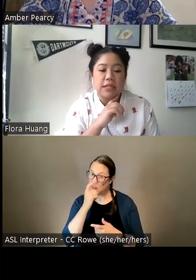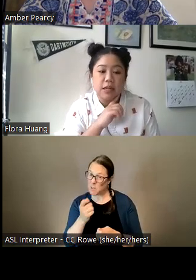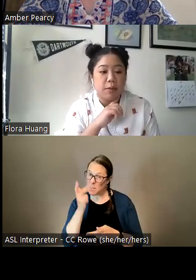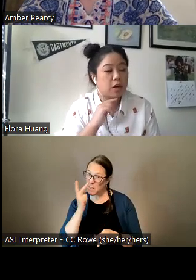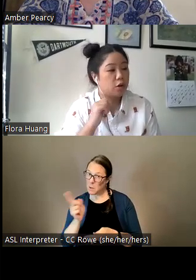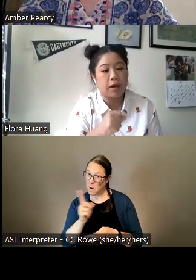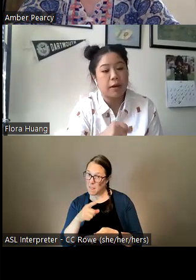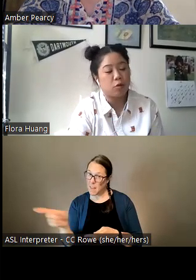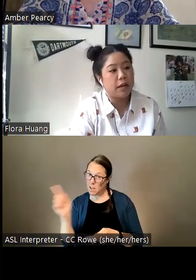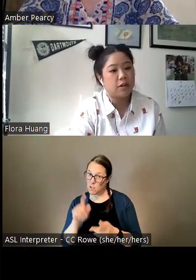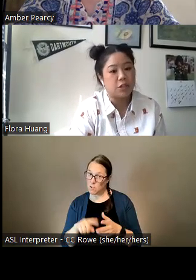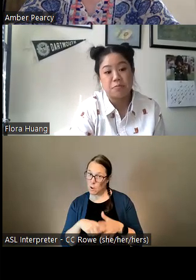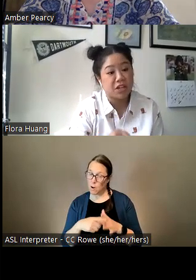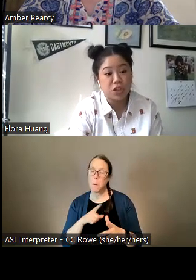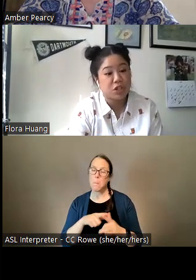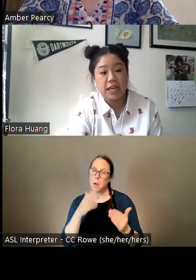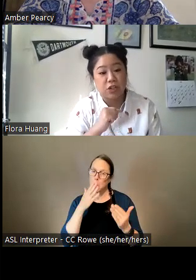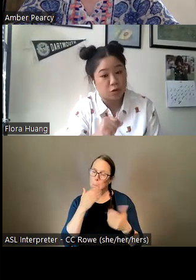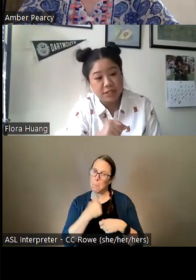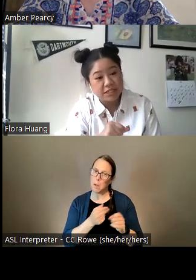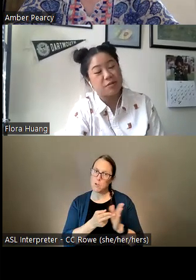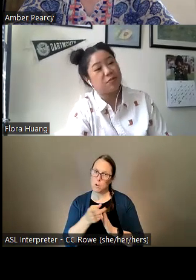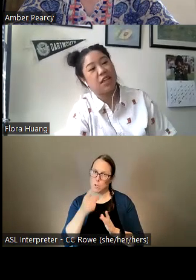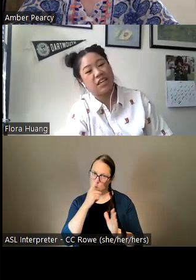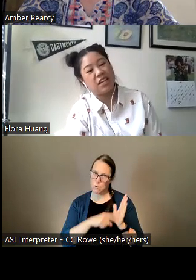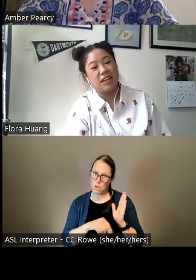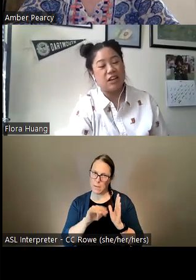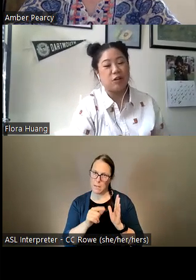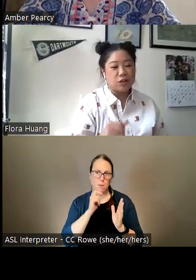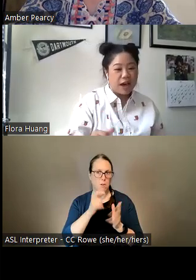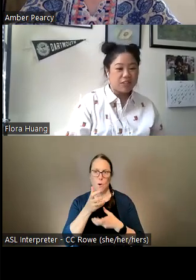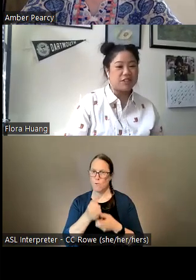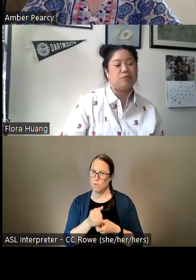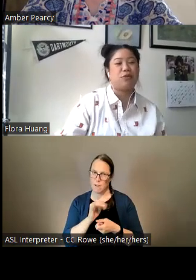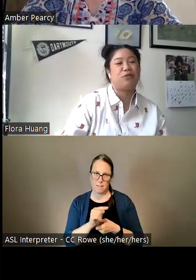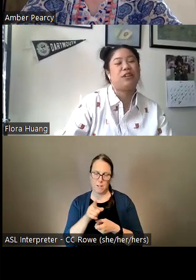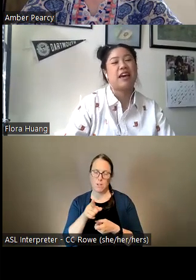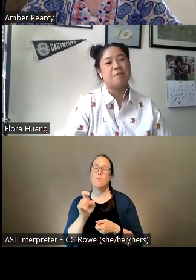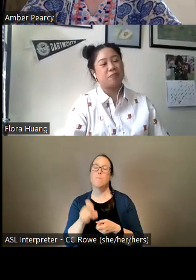But someone made a great reminder. Just make sure you check it, don't trust it completely. You have to also proofread that.